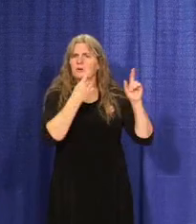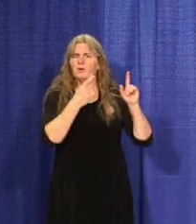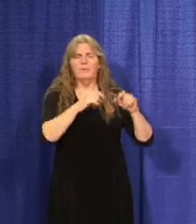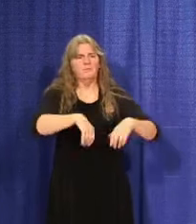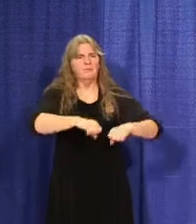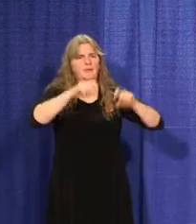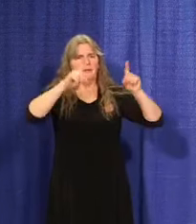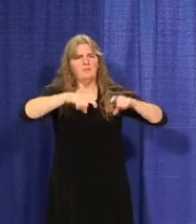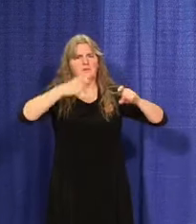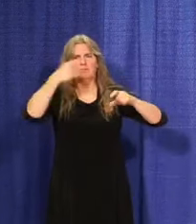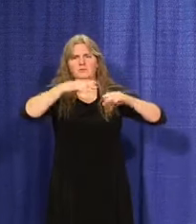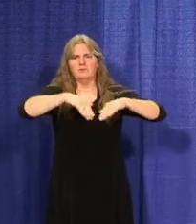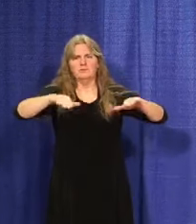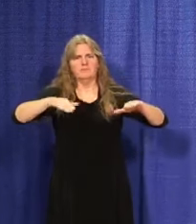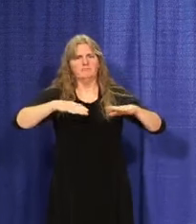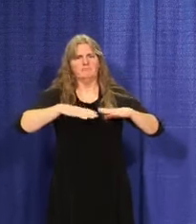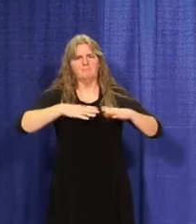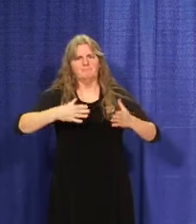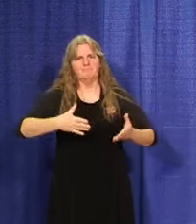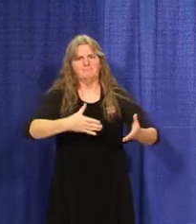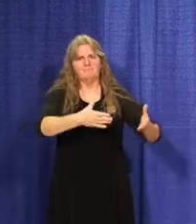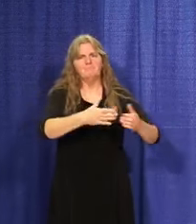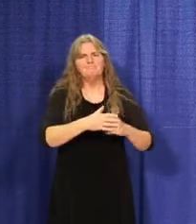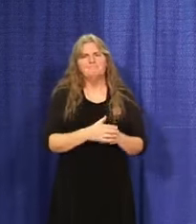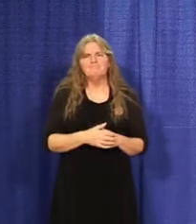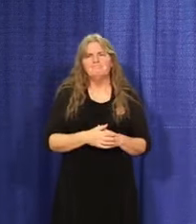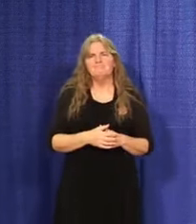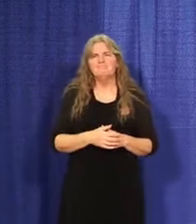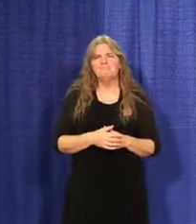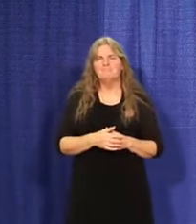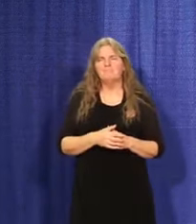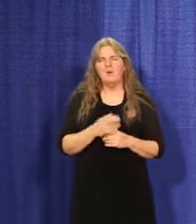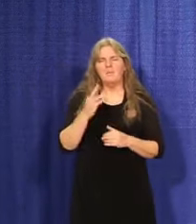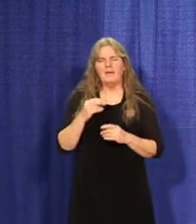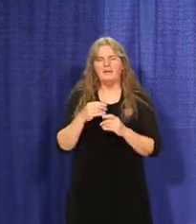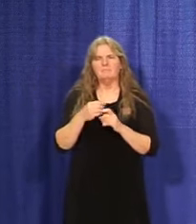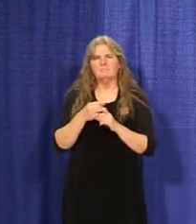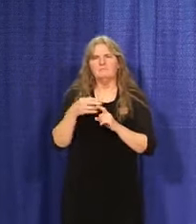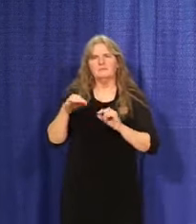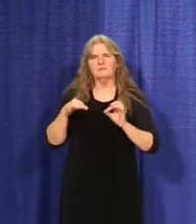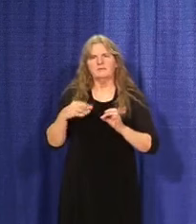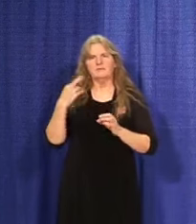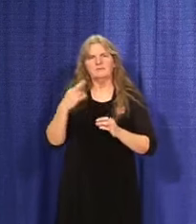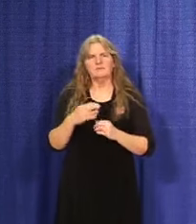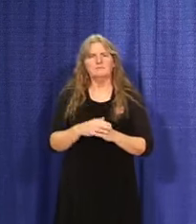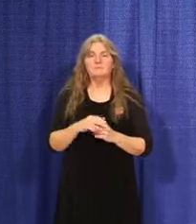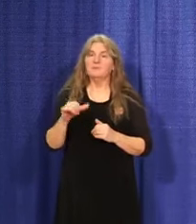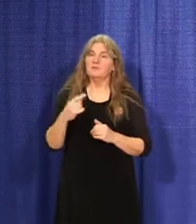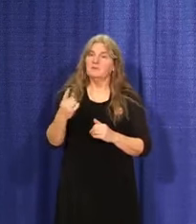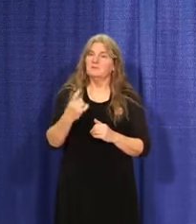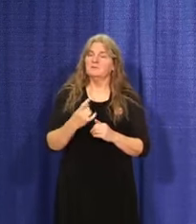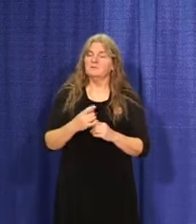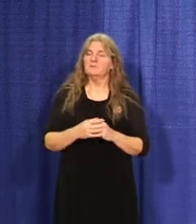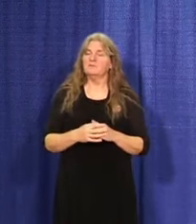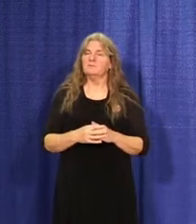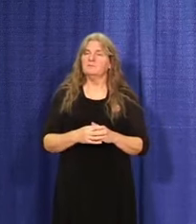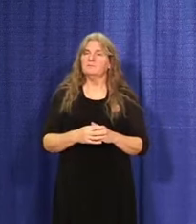the rationale. Pat: Thank you. [ Speaking French ] Reporter: